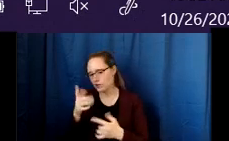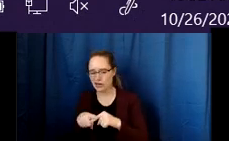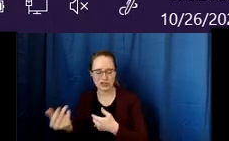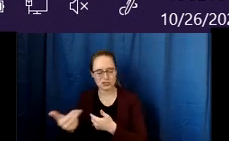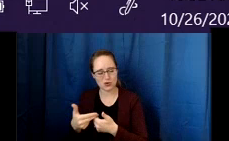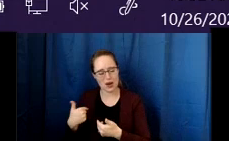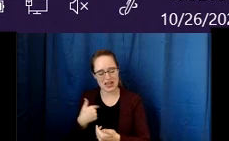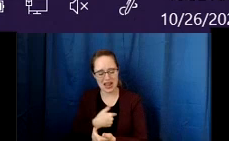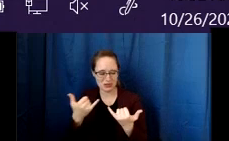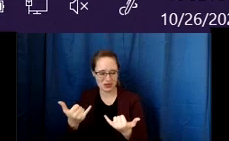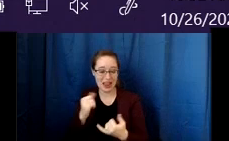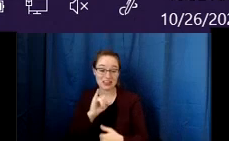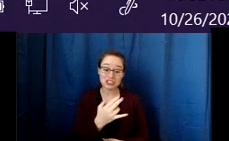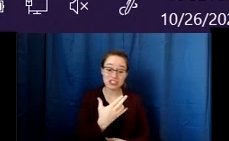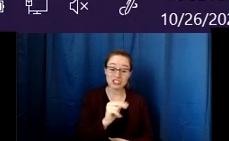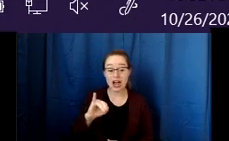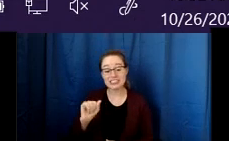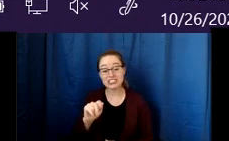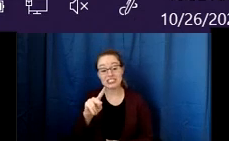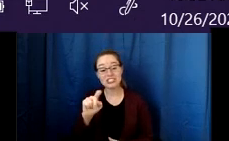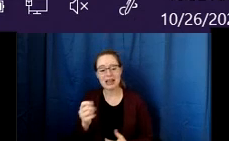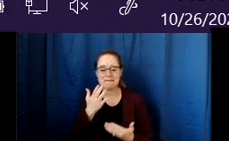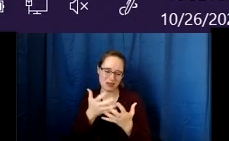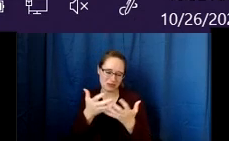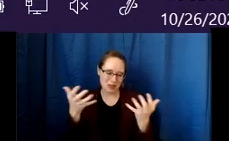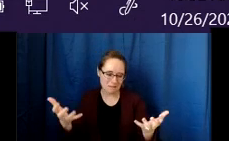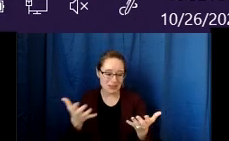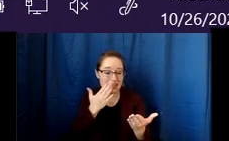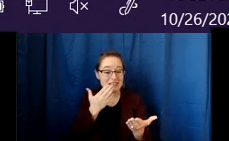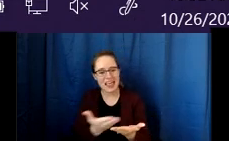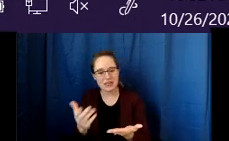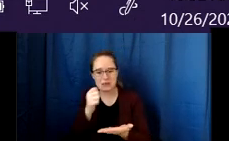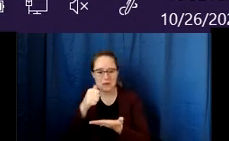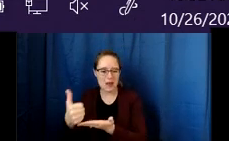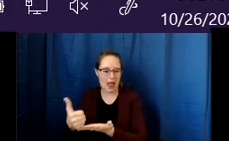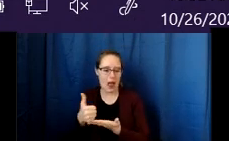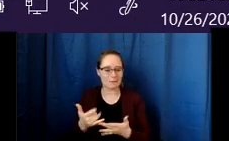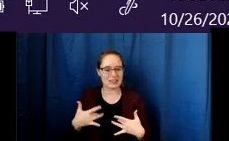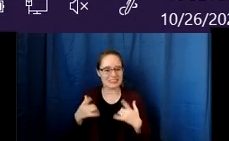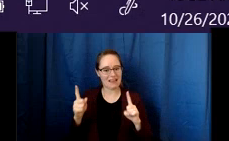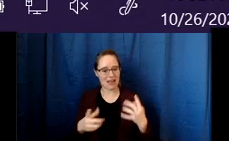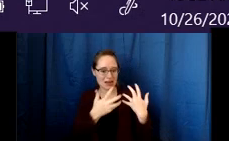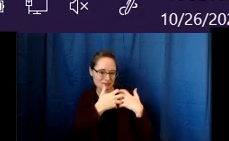So, John, Jake, thank you very much and thanks to everyone who helped make this event happen.